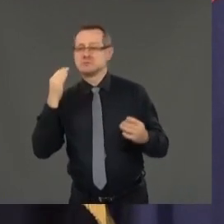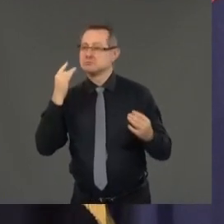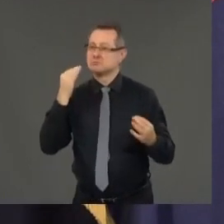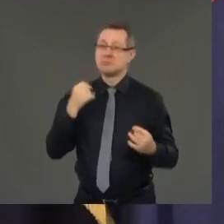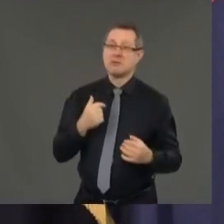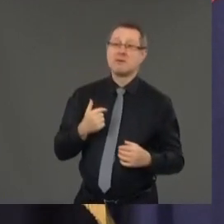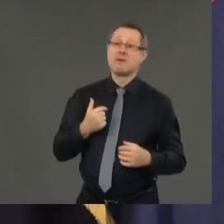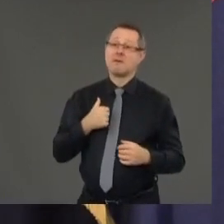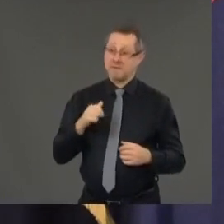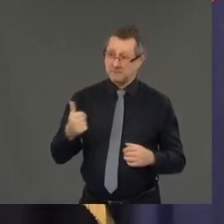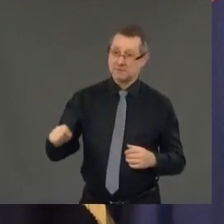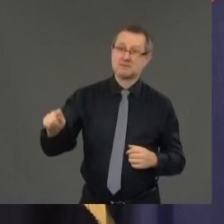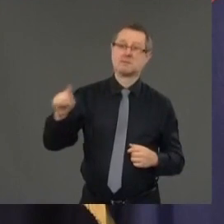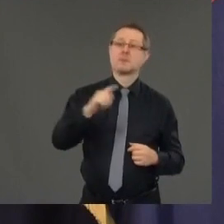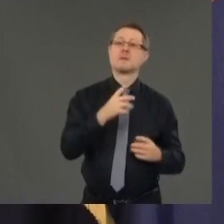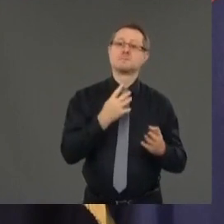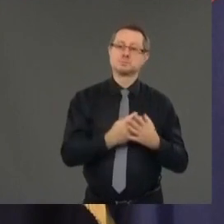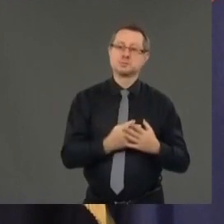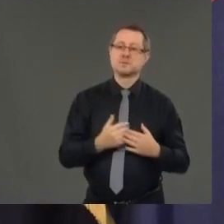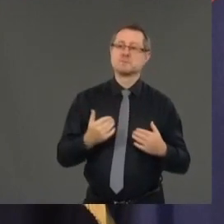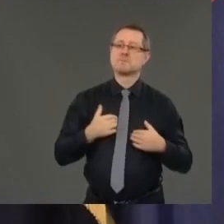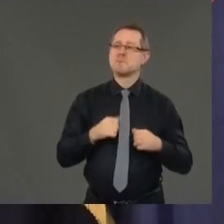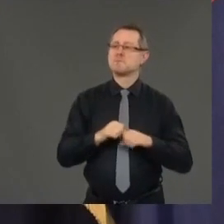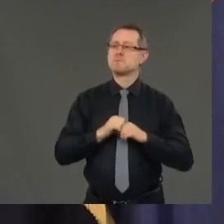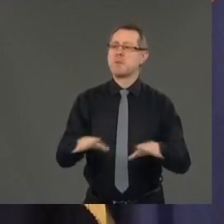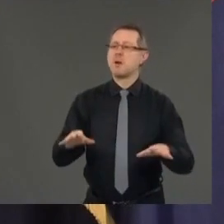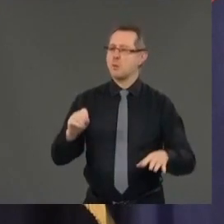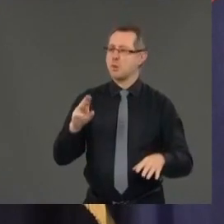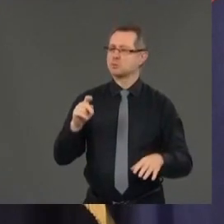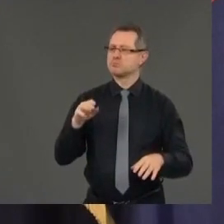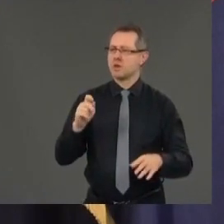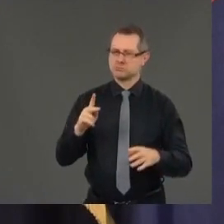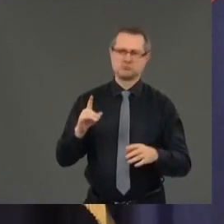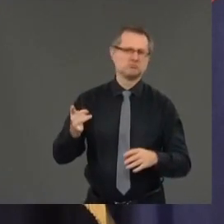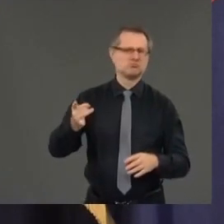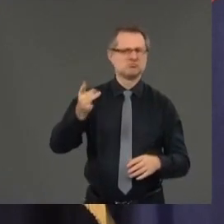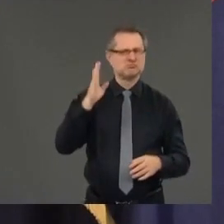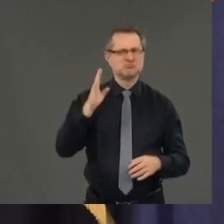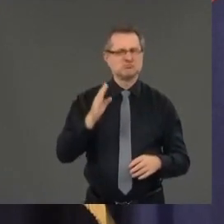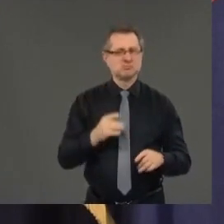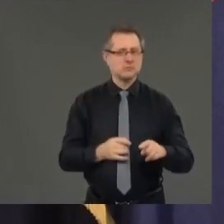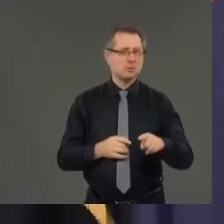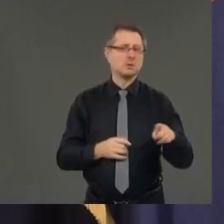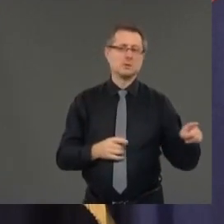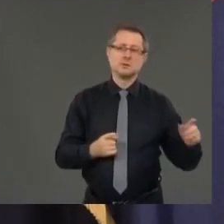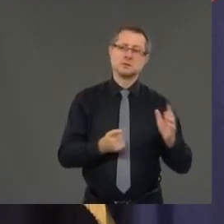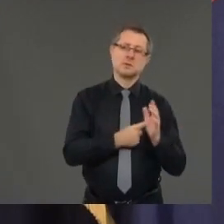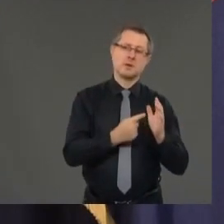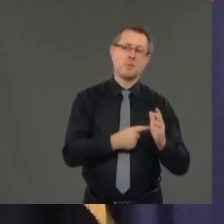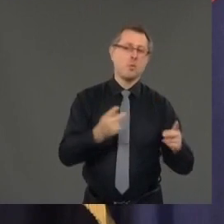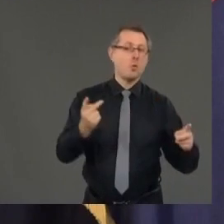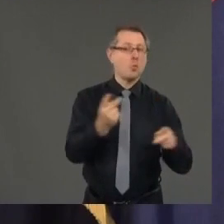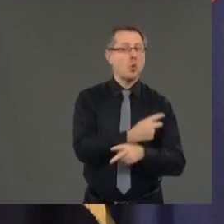YOU HAVE HAD OUTBREAKS ACROSS